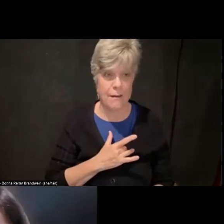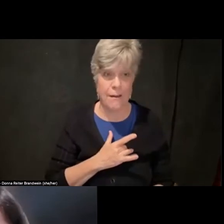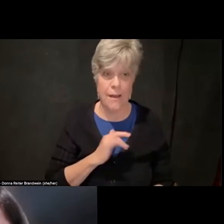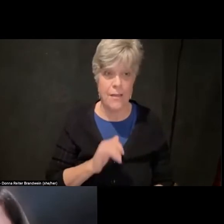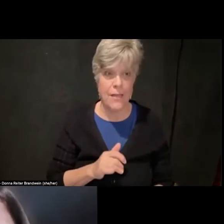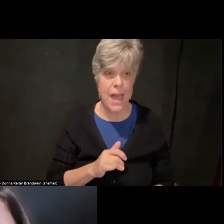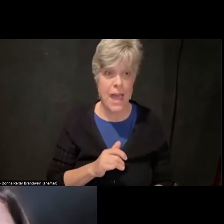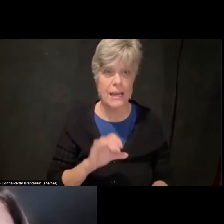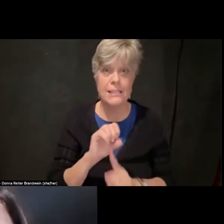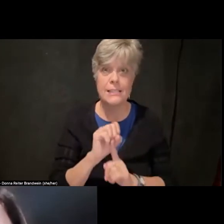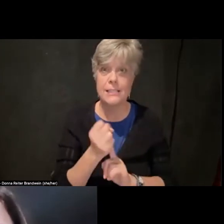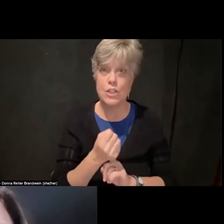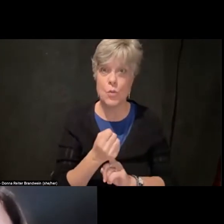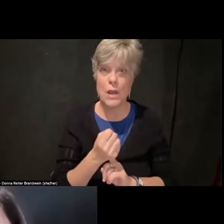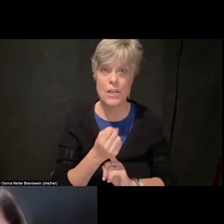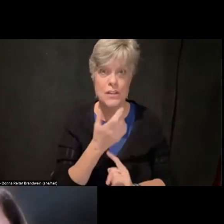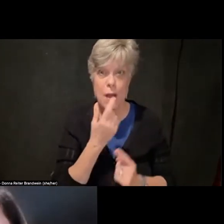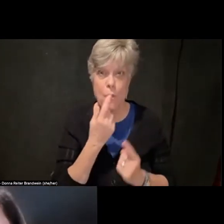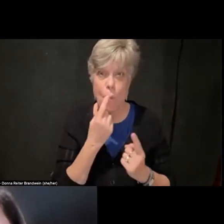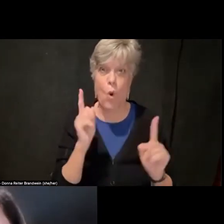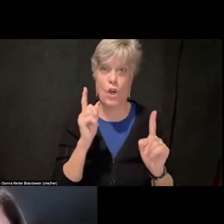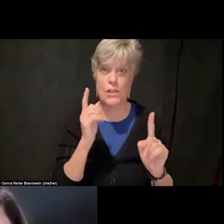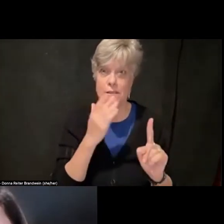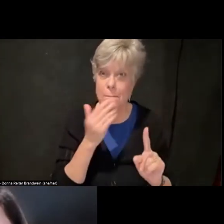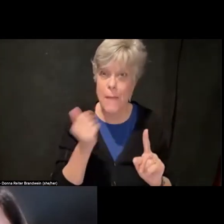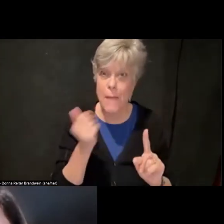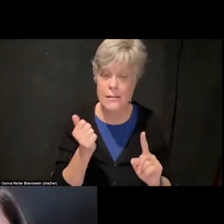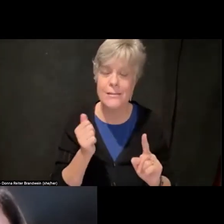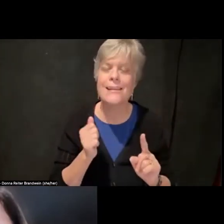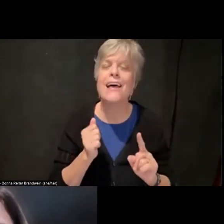is that they're both thriving, right?